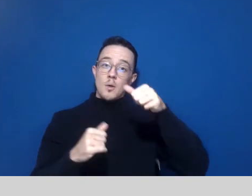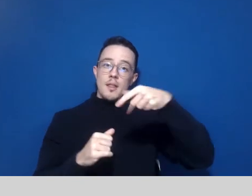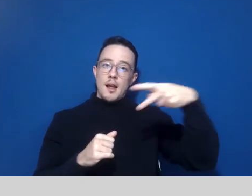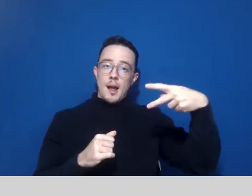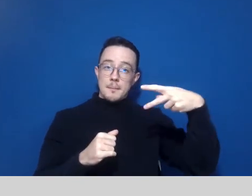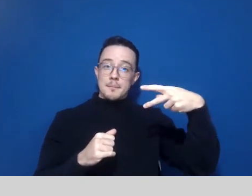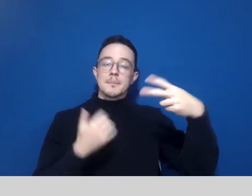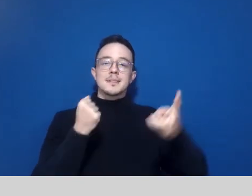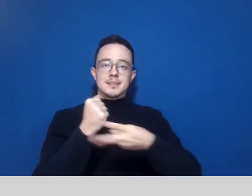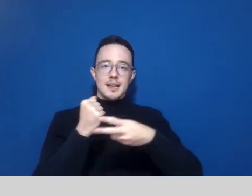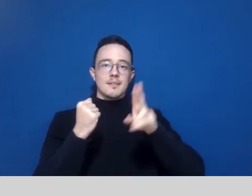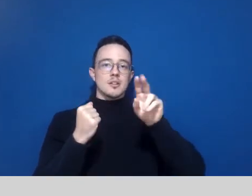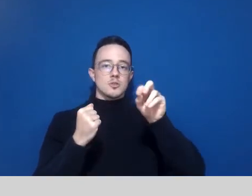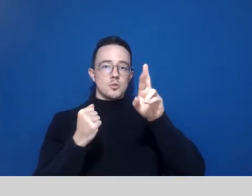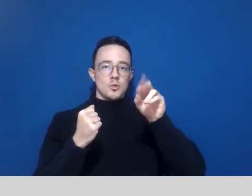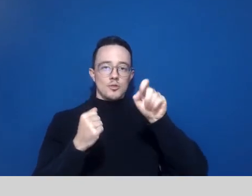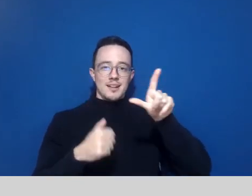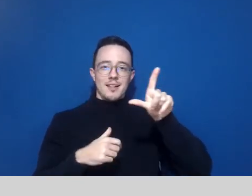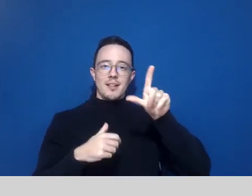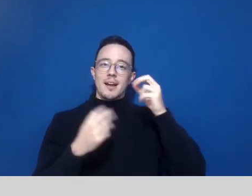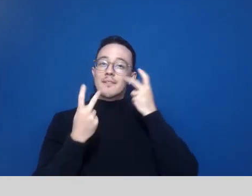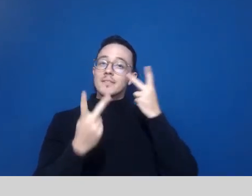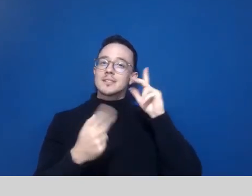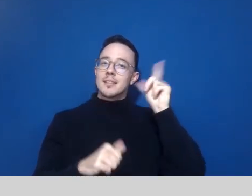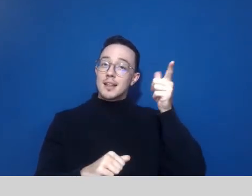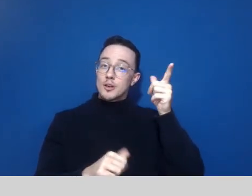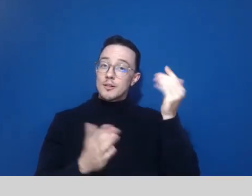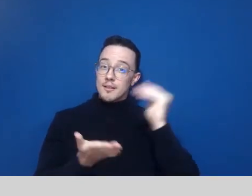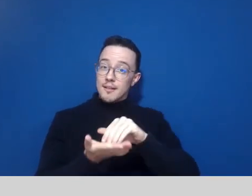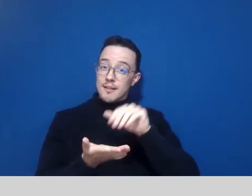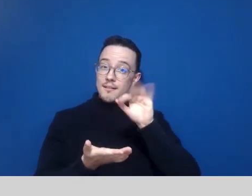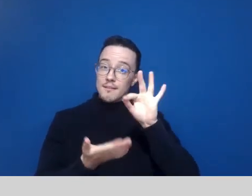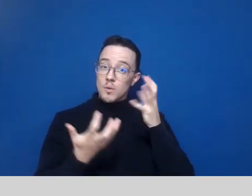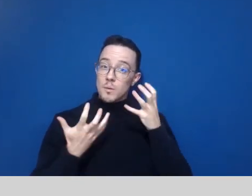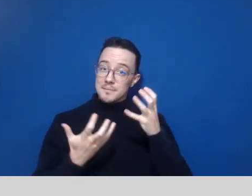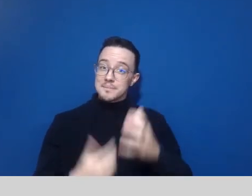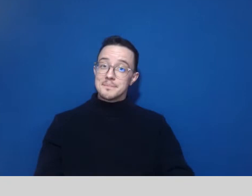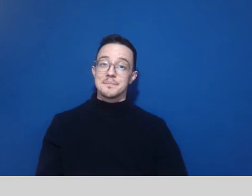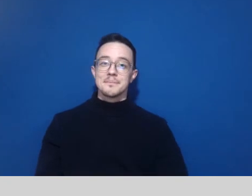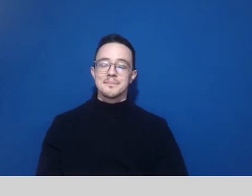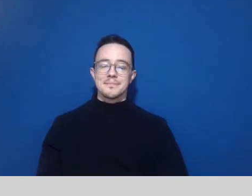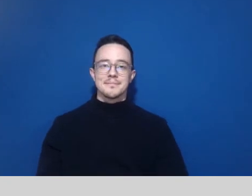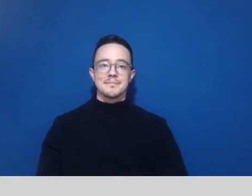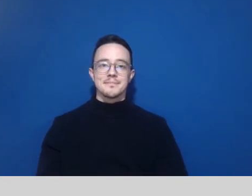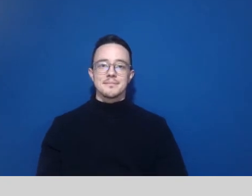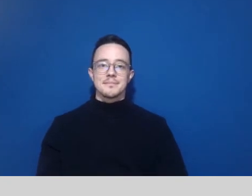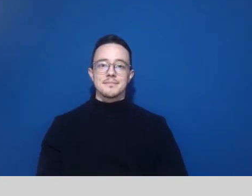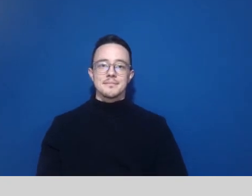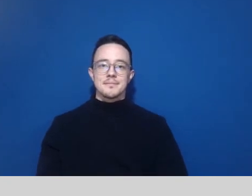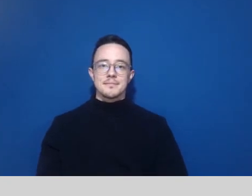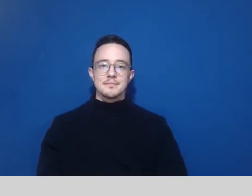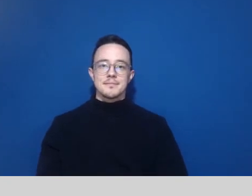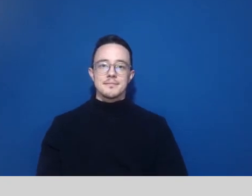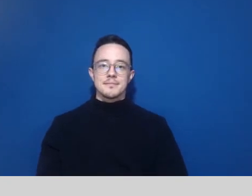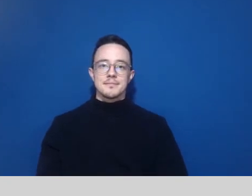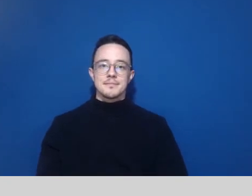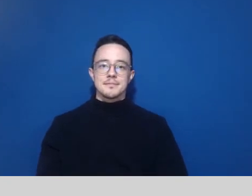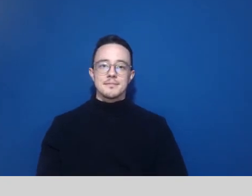as a URL that I can bookmark and link to and visit later on. I've got a copy of my genome.